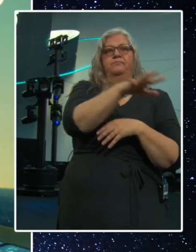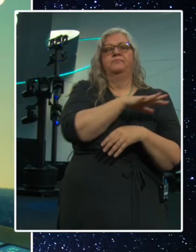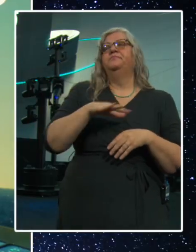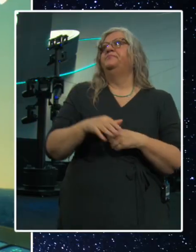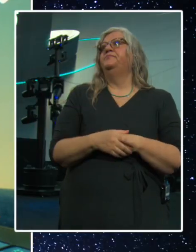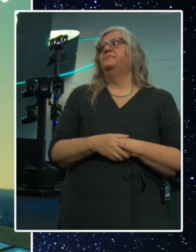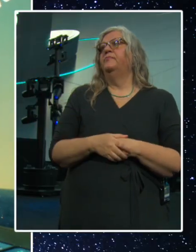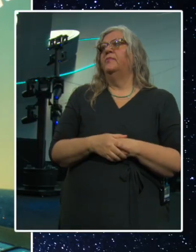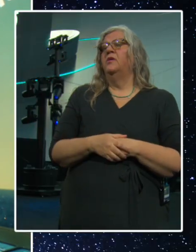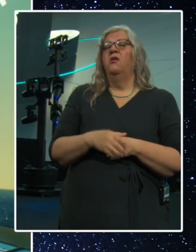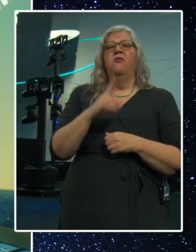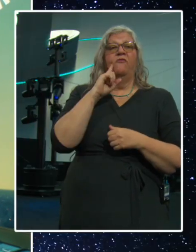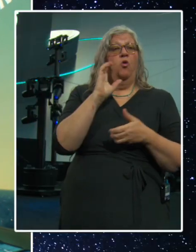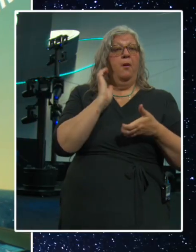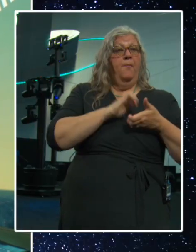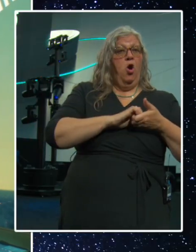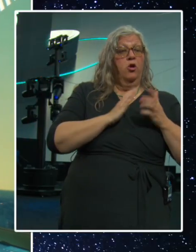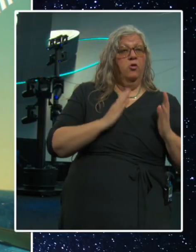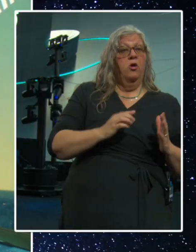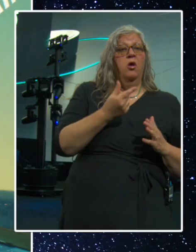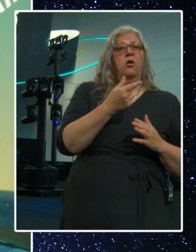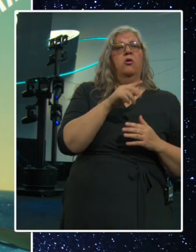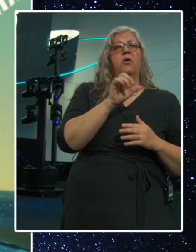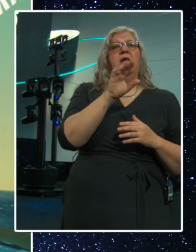And for our partners, GreenLake provides the platform